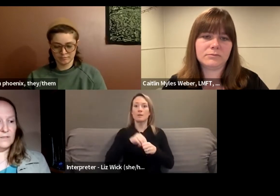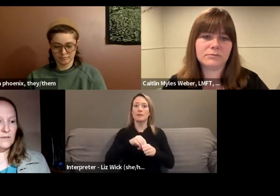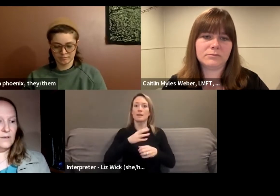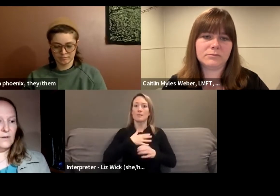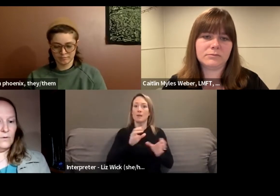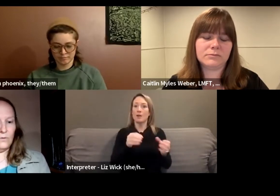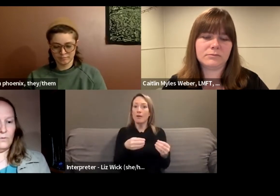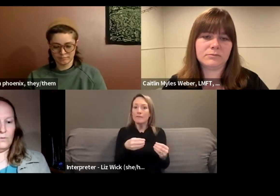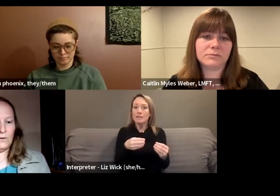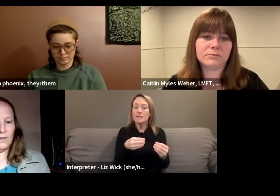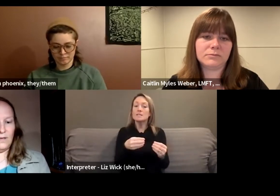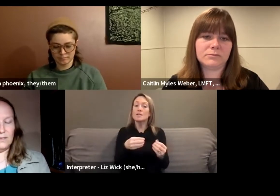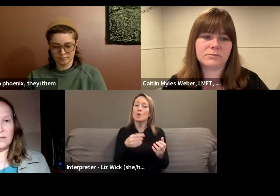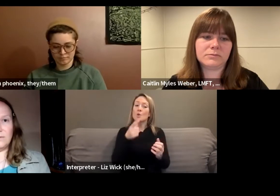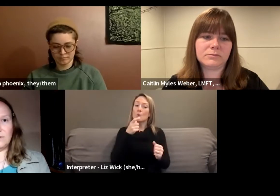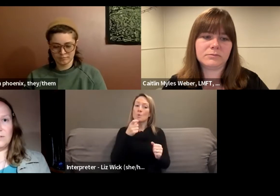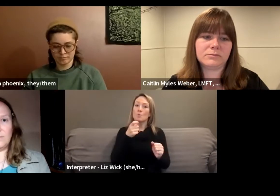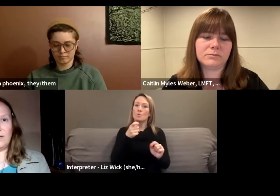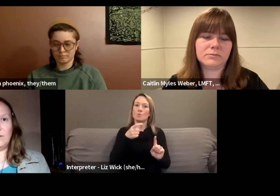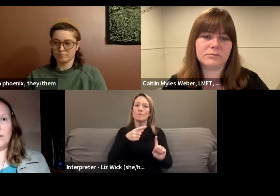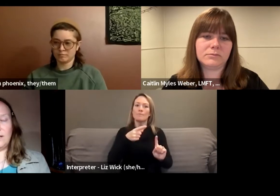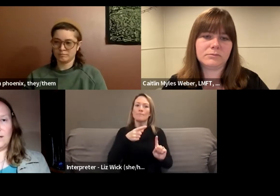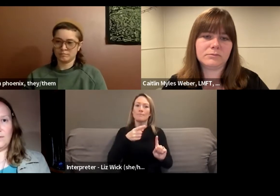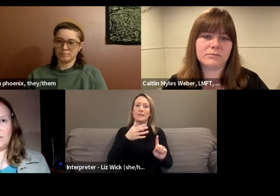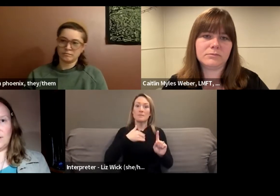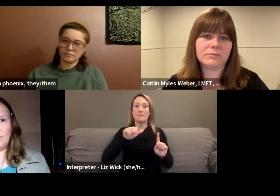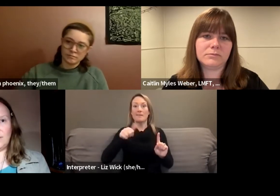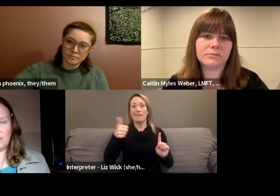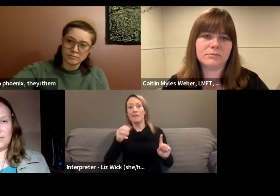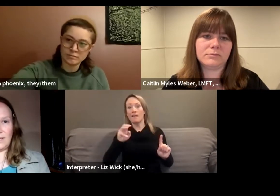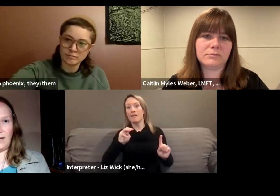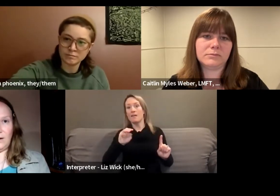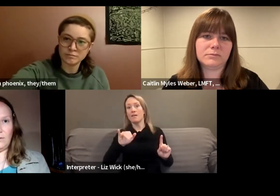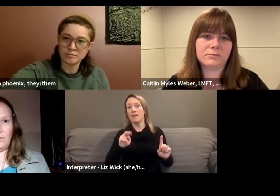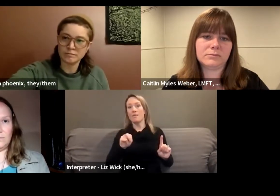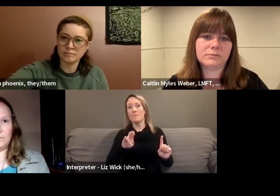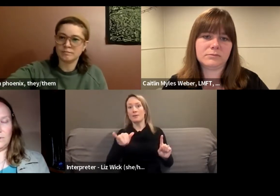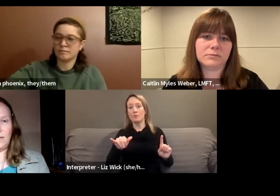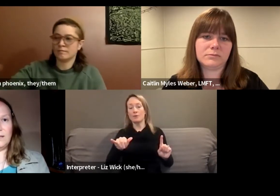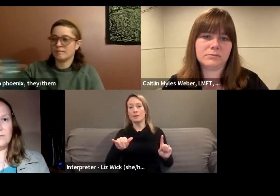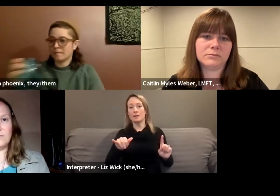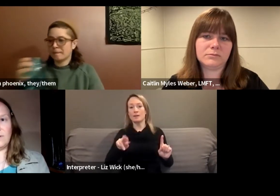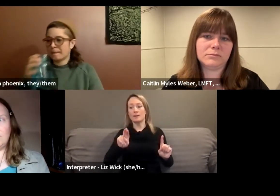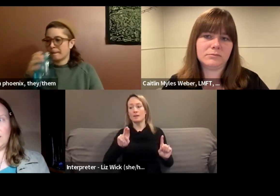who is of the racial minority. And if they tell me this is how it is for them,